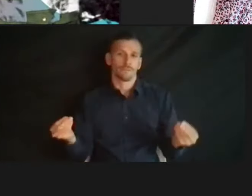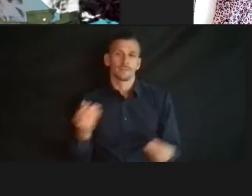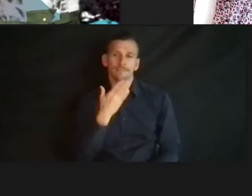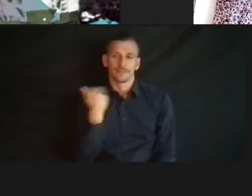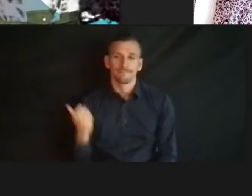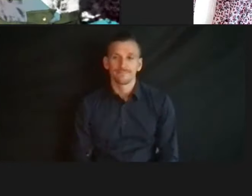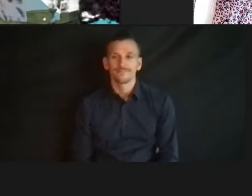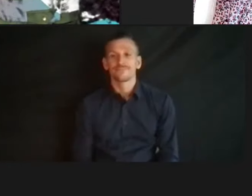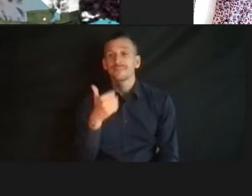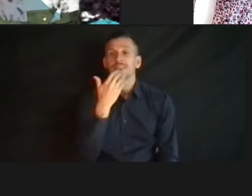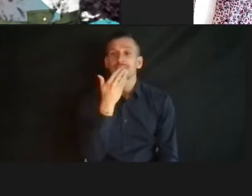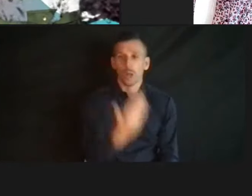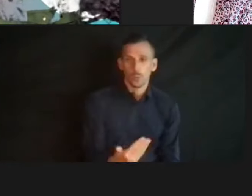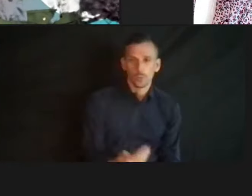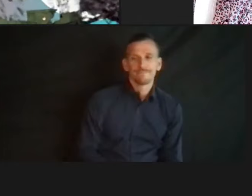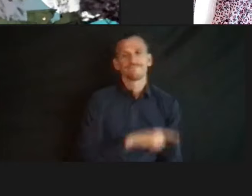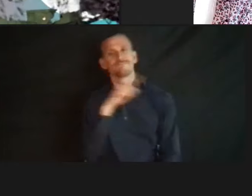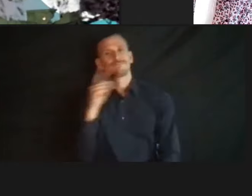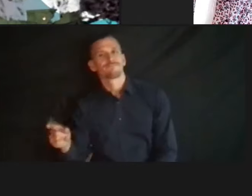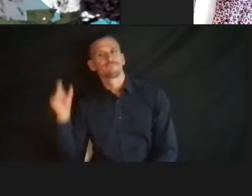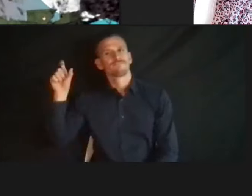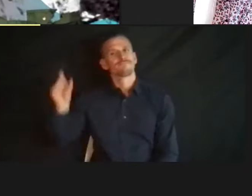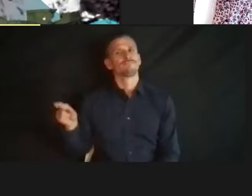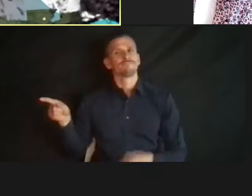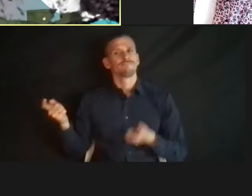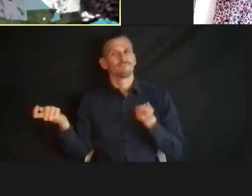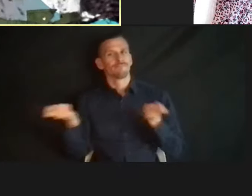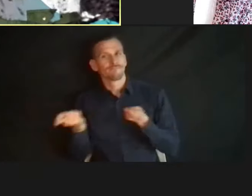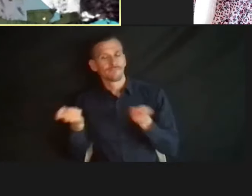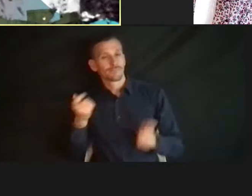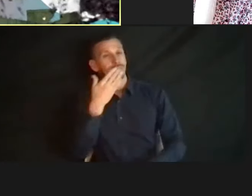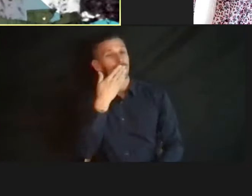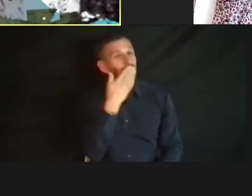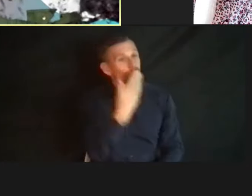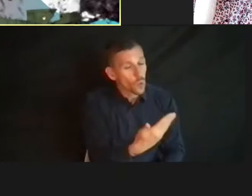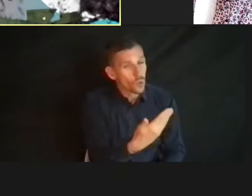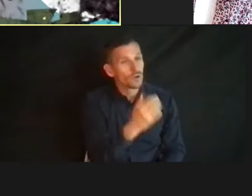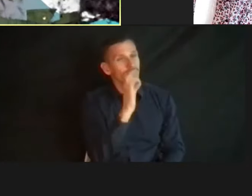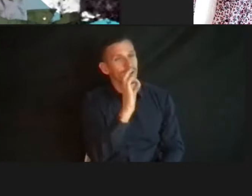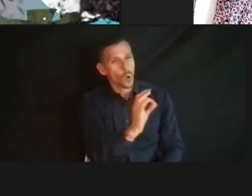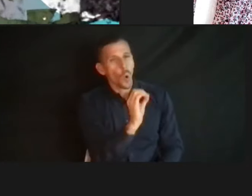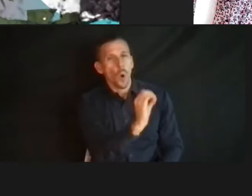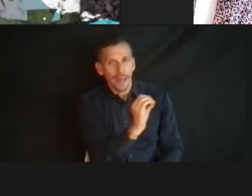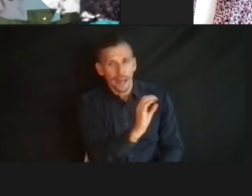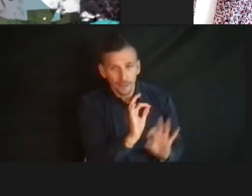Thank you, Opira. With that note, I would like to reiterate climate change leads to conflict,